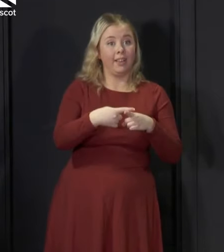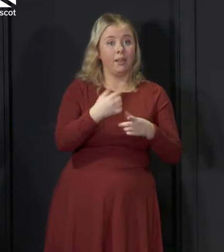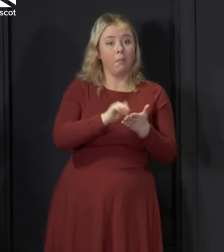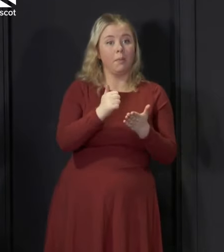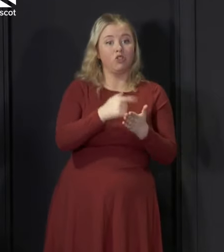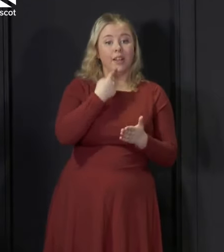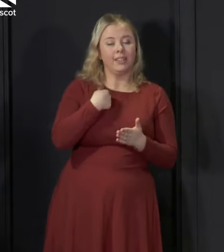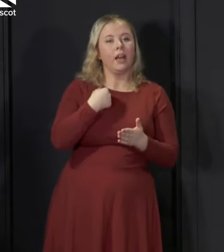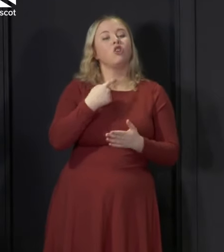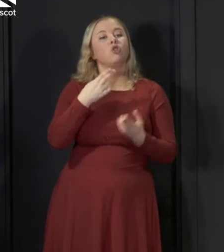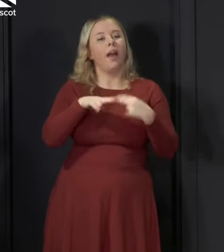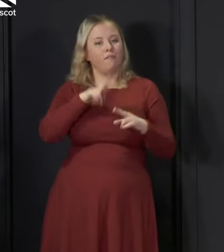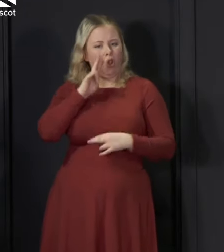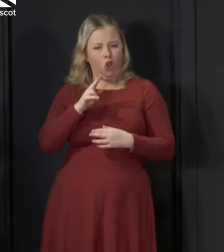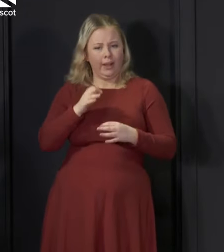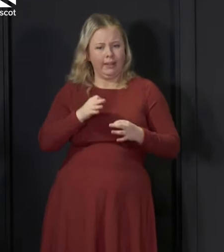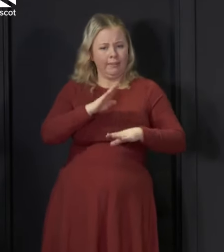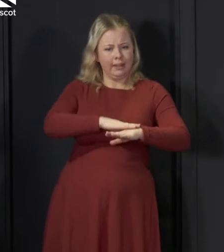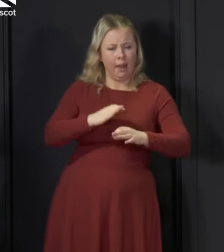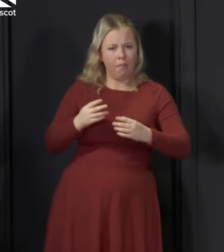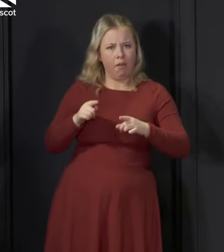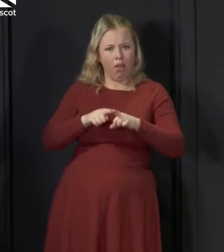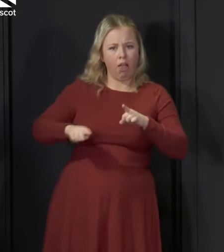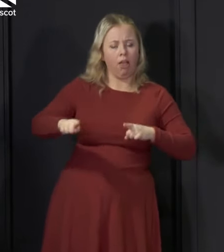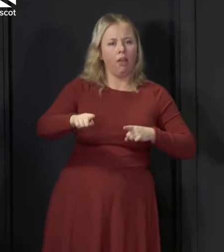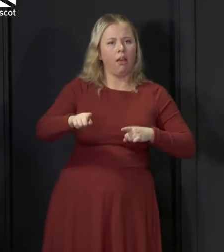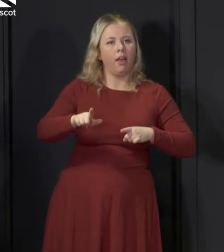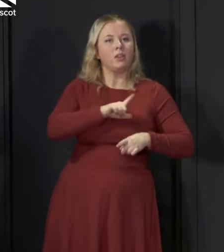even if you don't go into any other aspects of accuracy, will help to explain some of